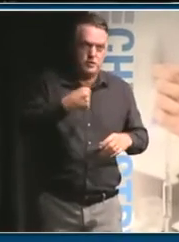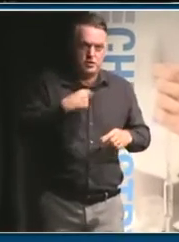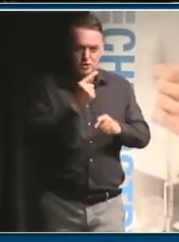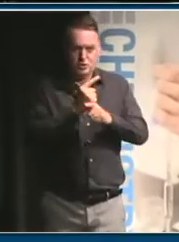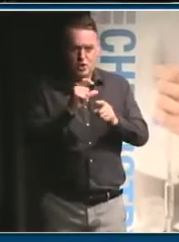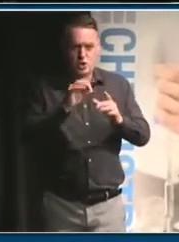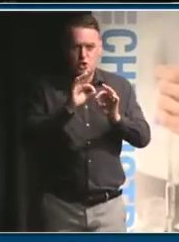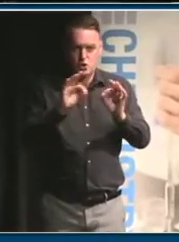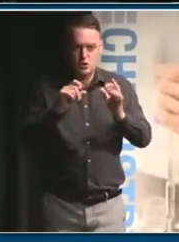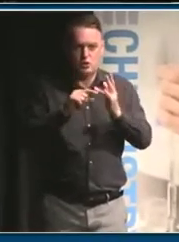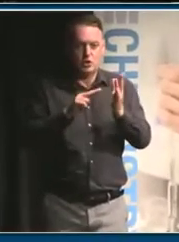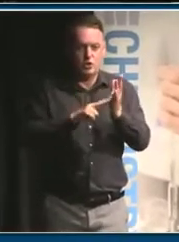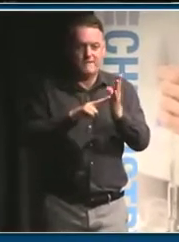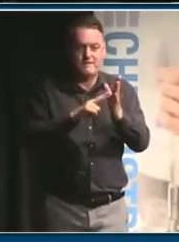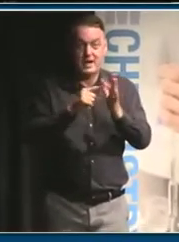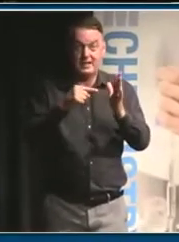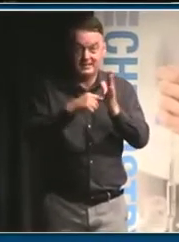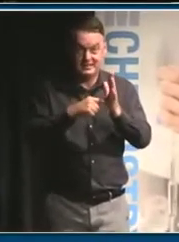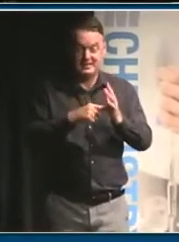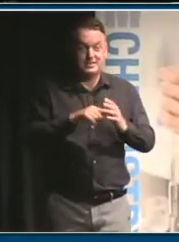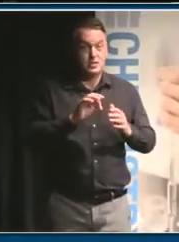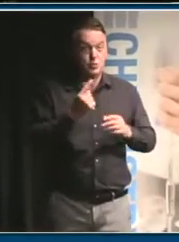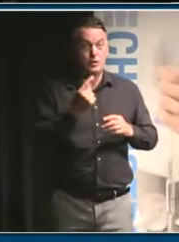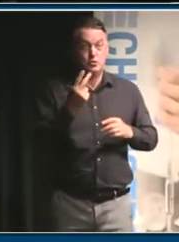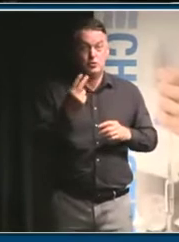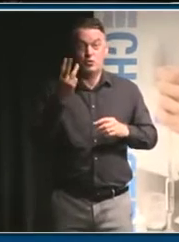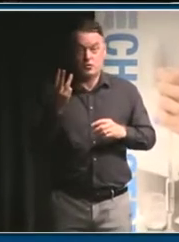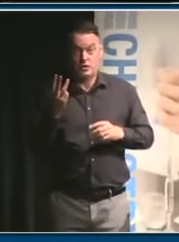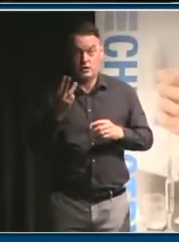derivatisation (NCD). If you want not one, not two, but three cures for insomnia, just have